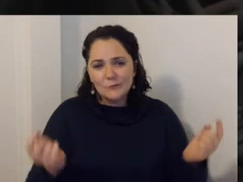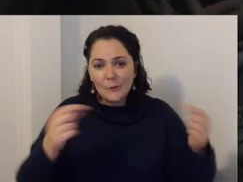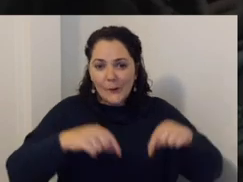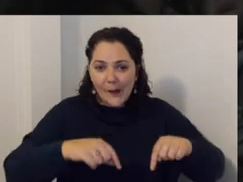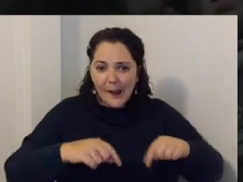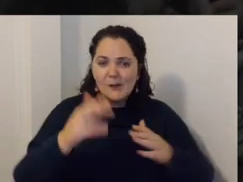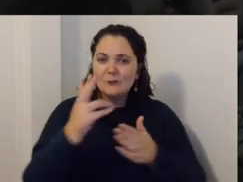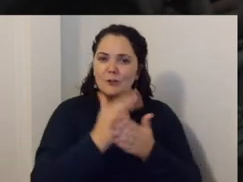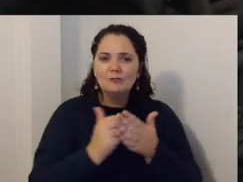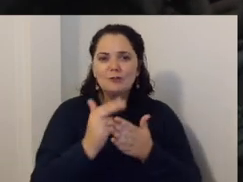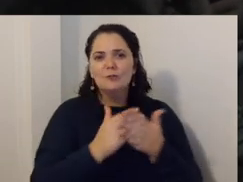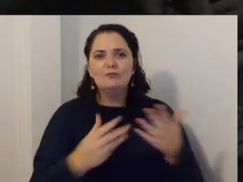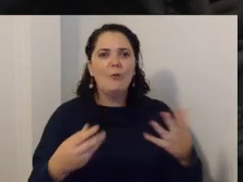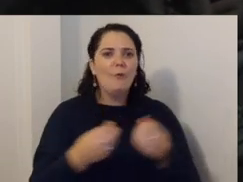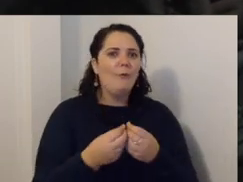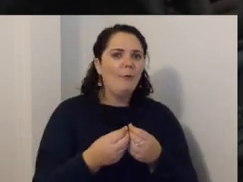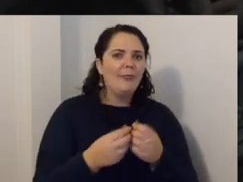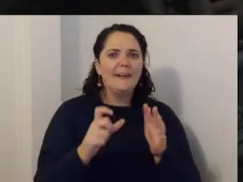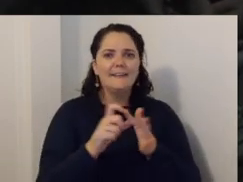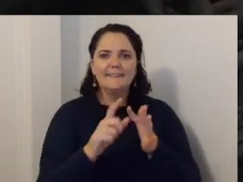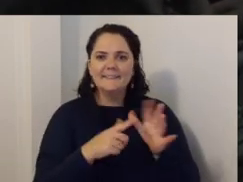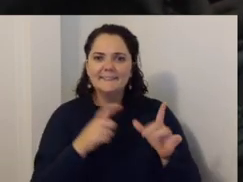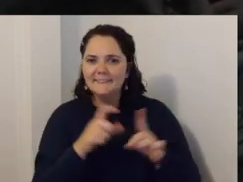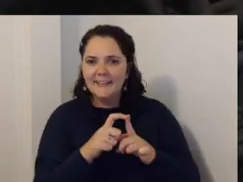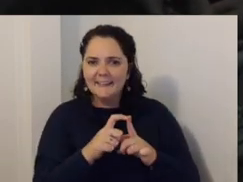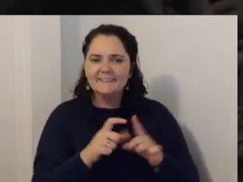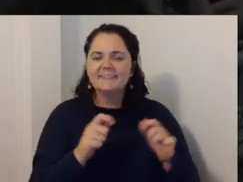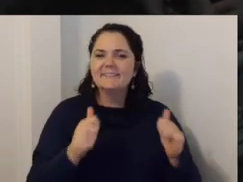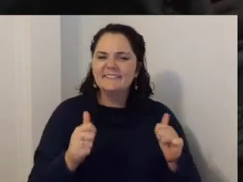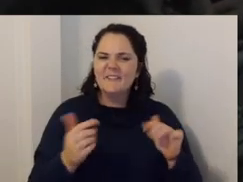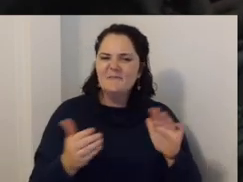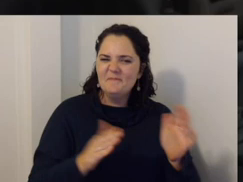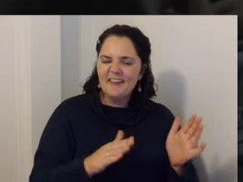Dead and looking at some really really different and unusual techniques for handling foreshortening,